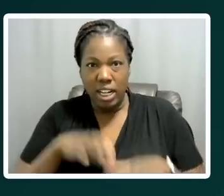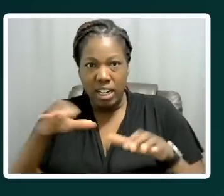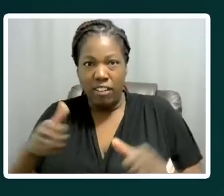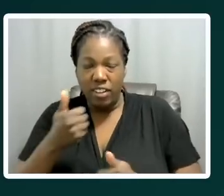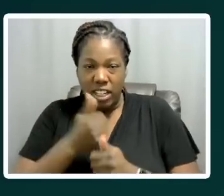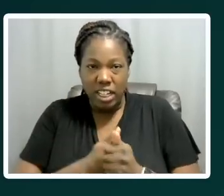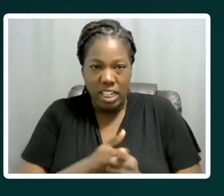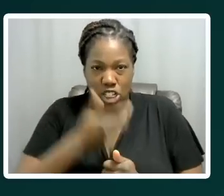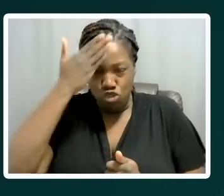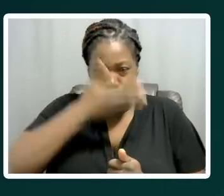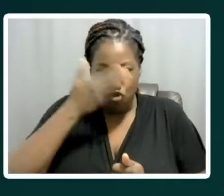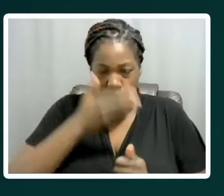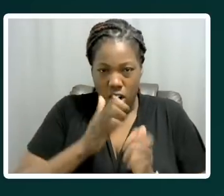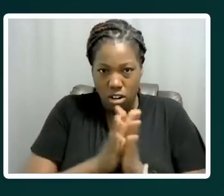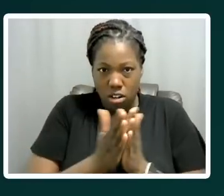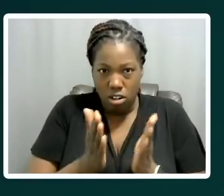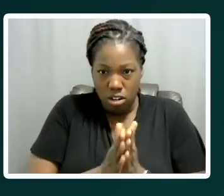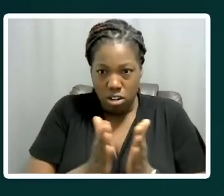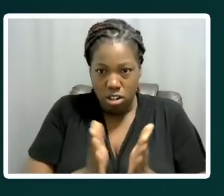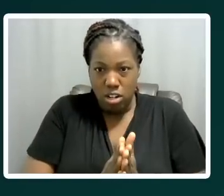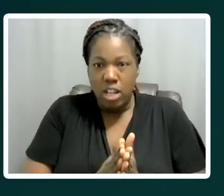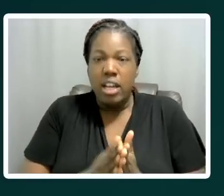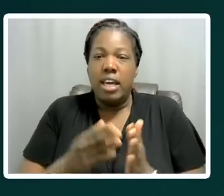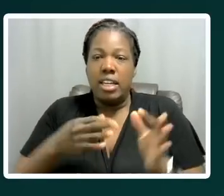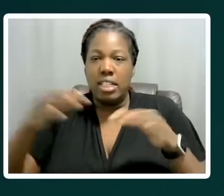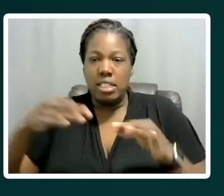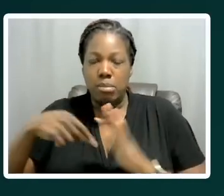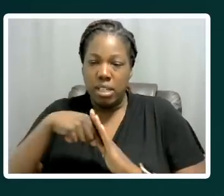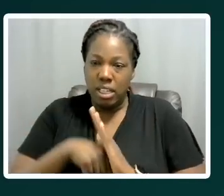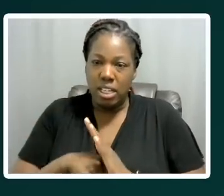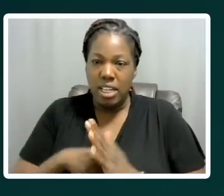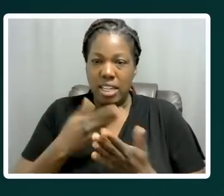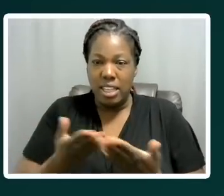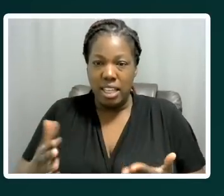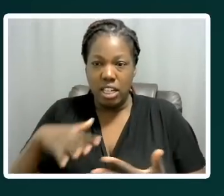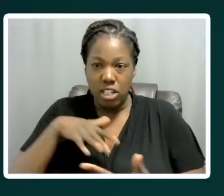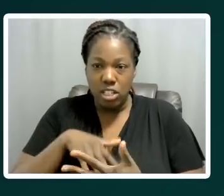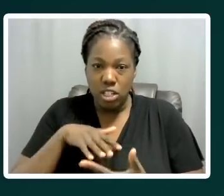the phenomena they are studying. It can be hard to visualize an activity or phenomena without